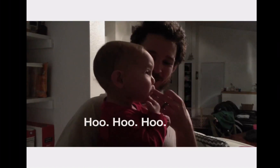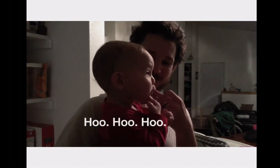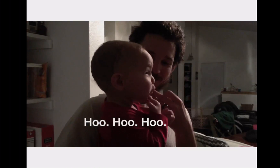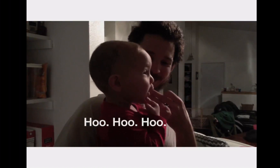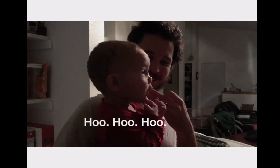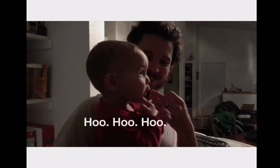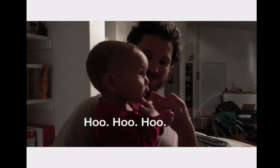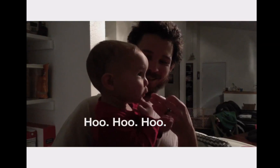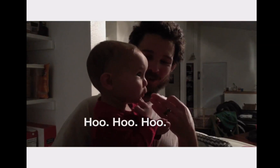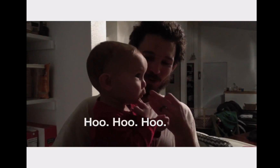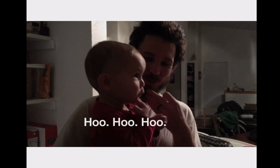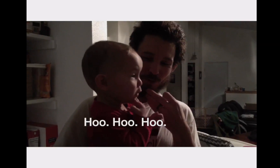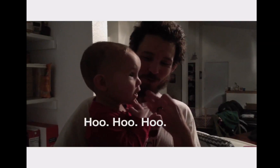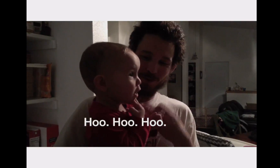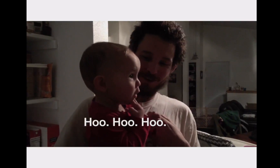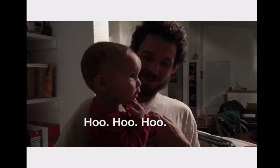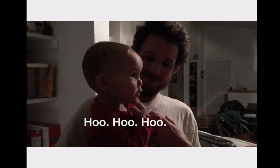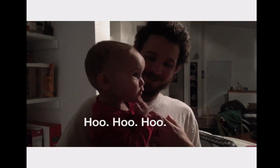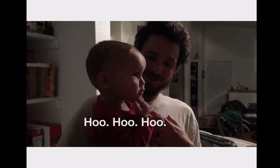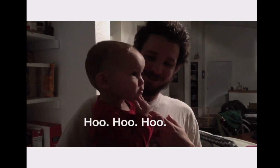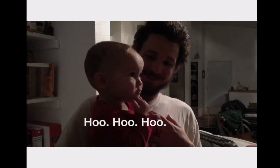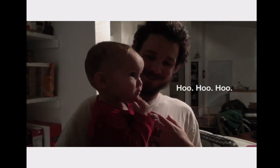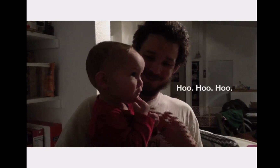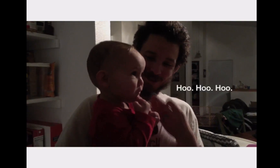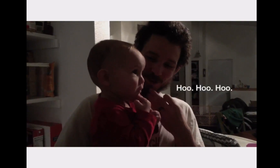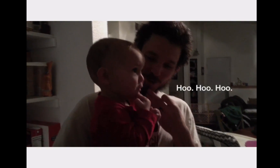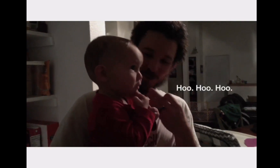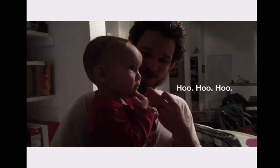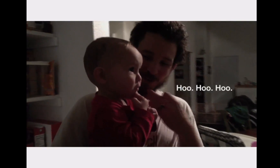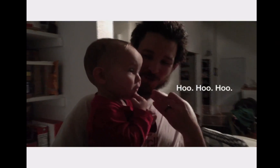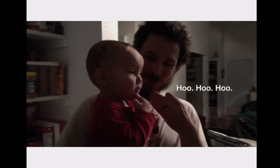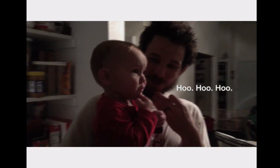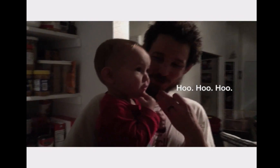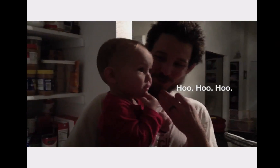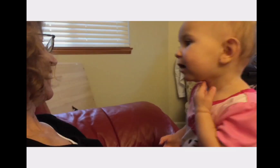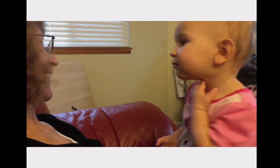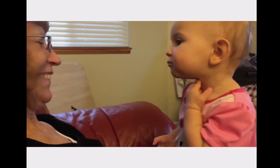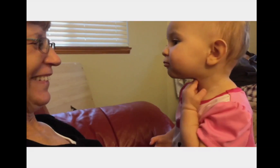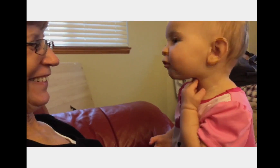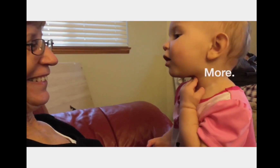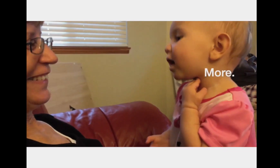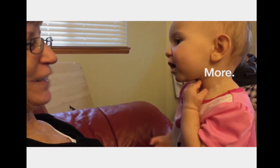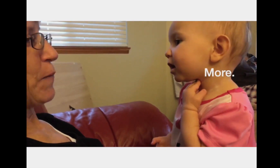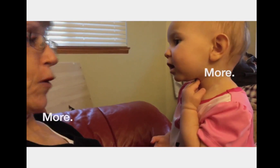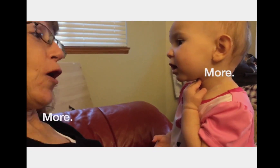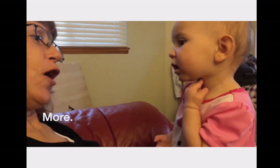[Hoo. Hoo. Hoo.] [More.]